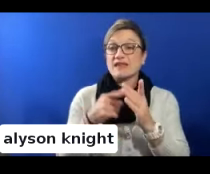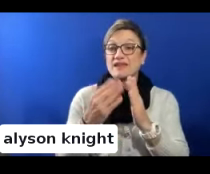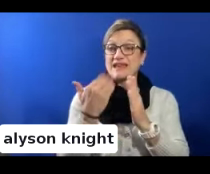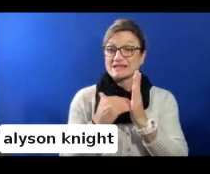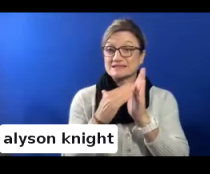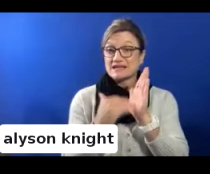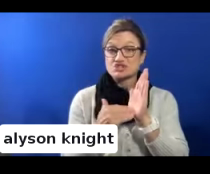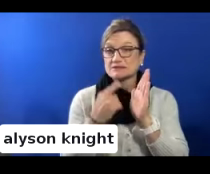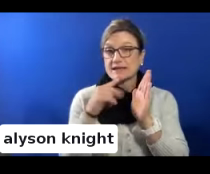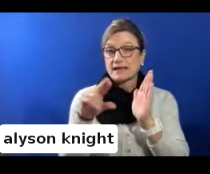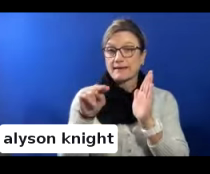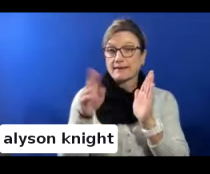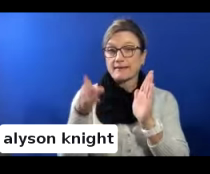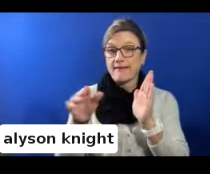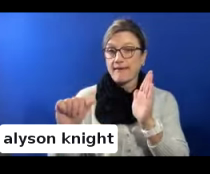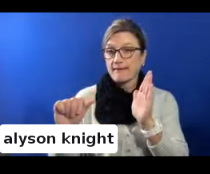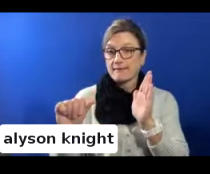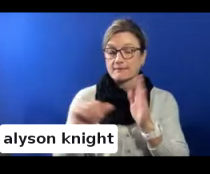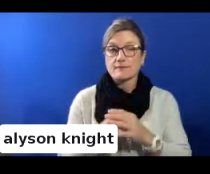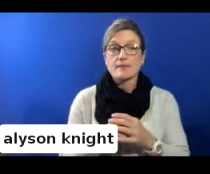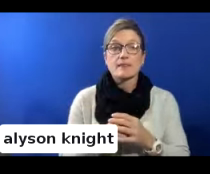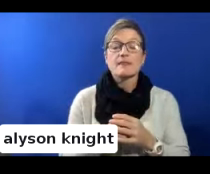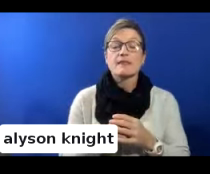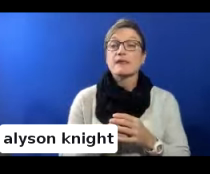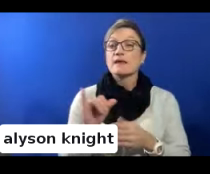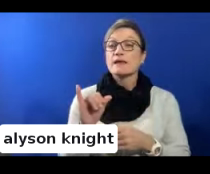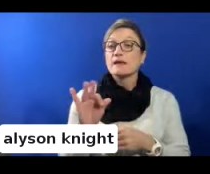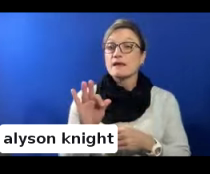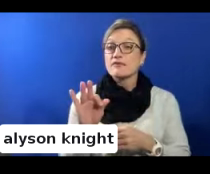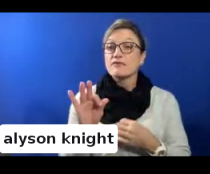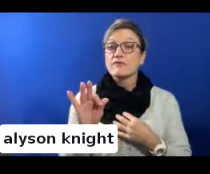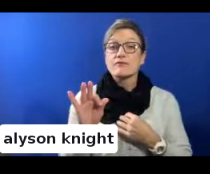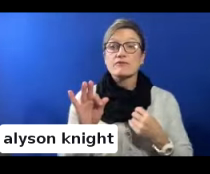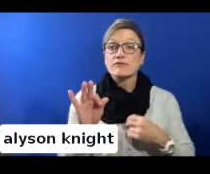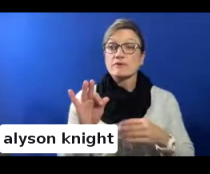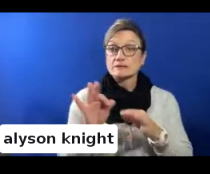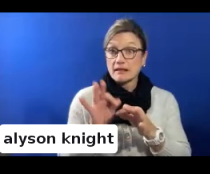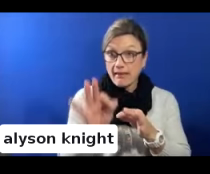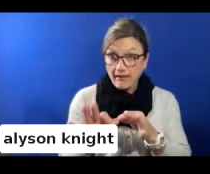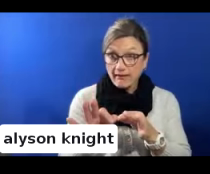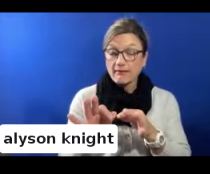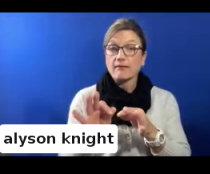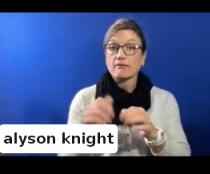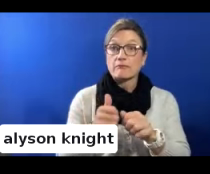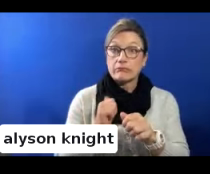If there is a delay, you would select no here, and you would